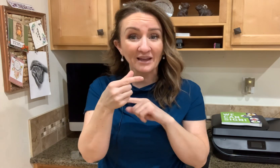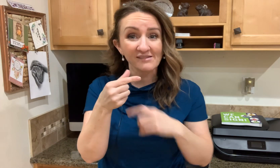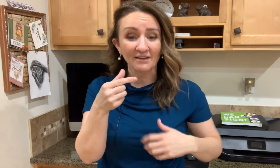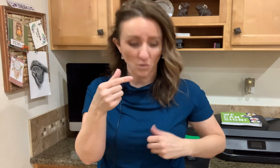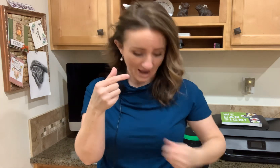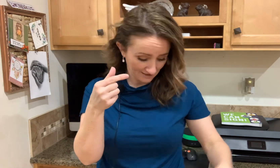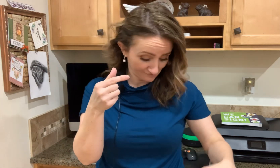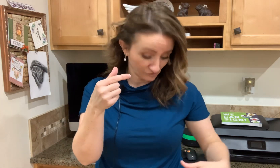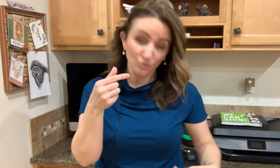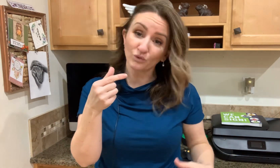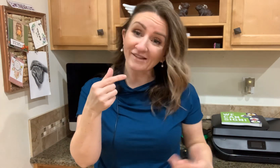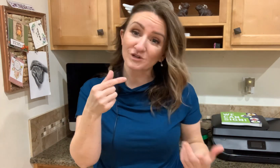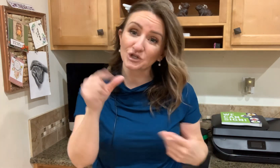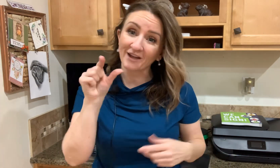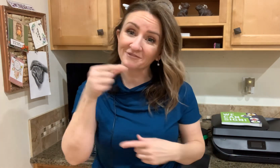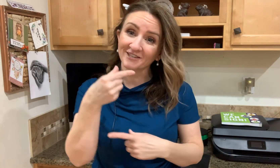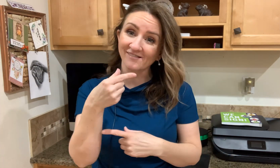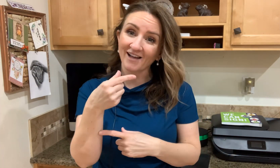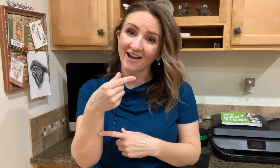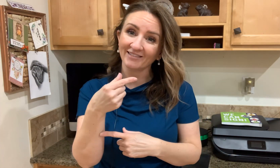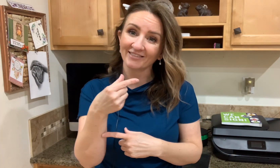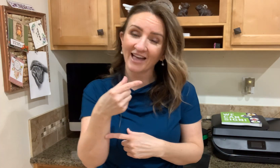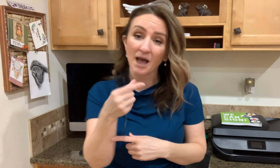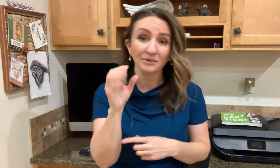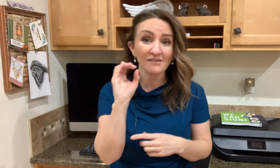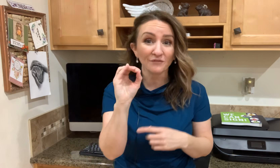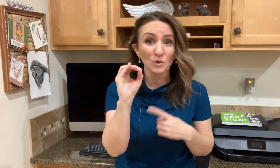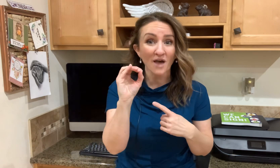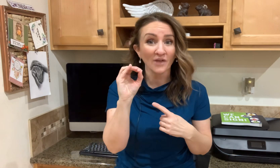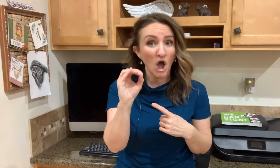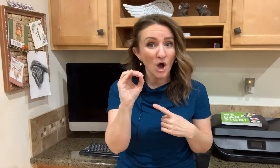giveaway cuz it's a wrist shift to the side, like that. Plus if you got the O